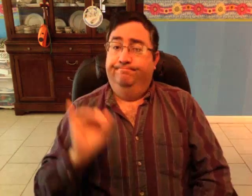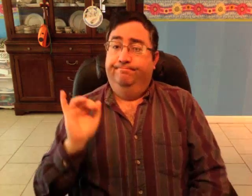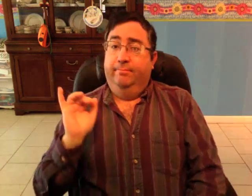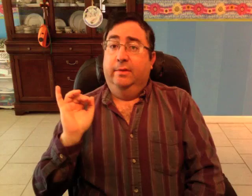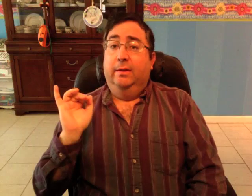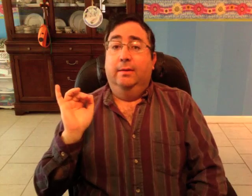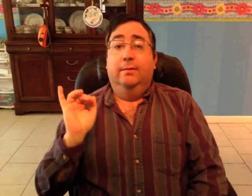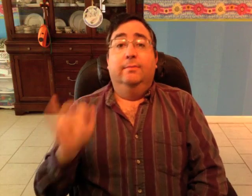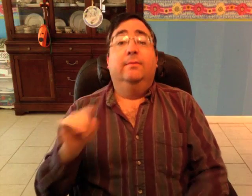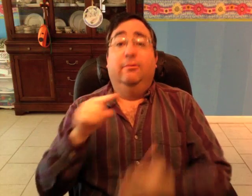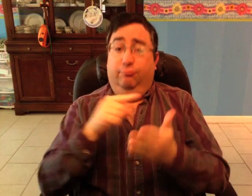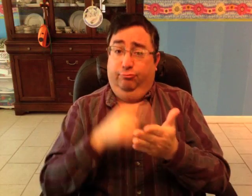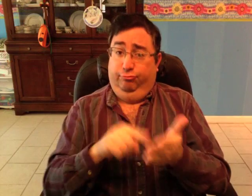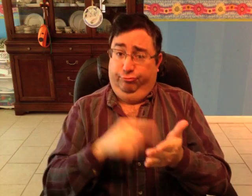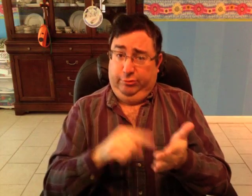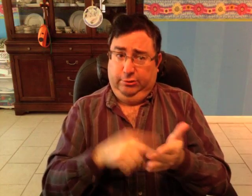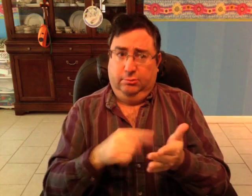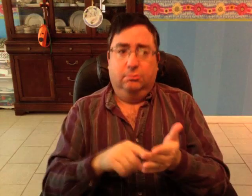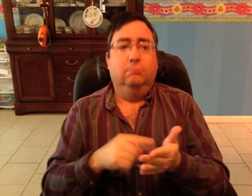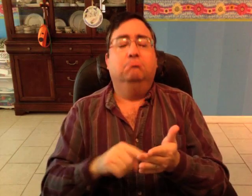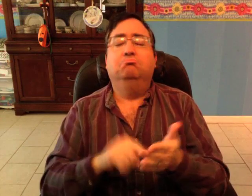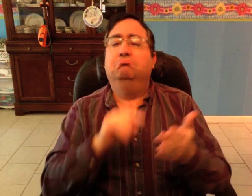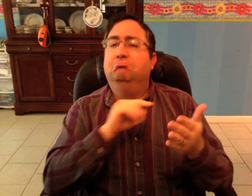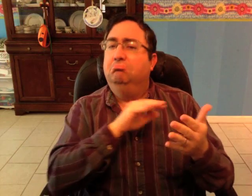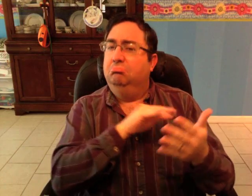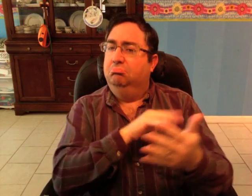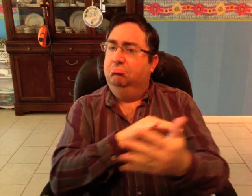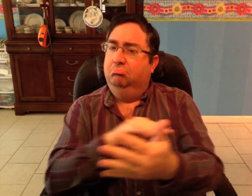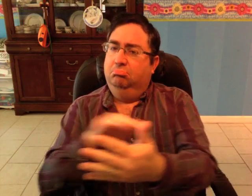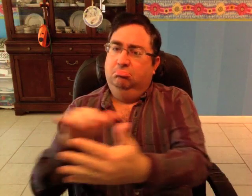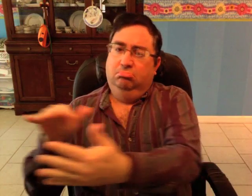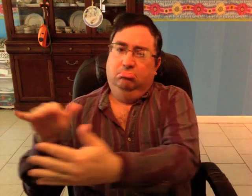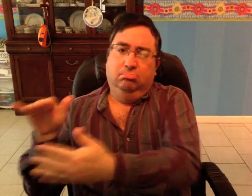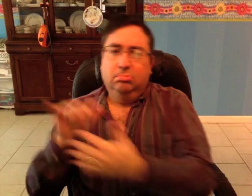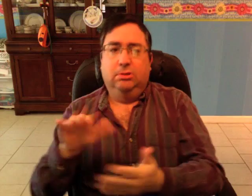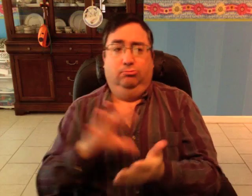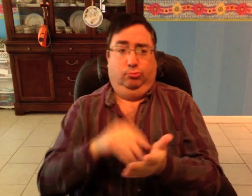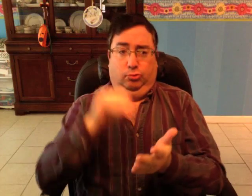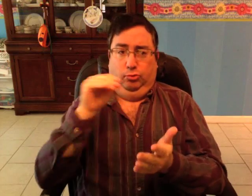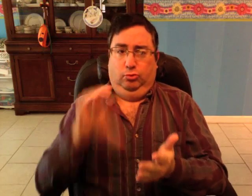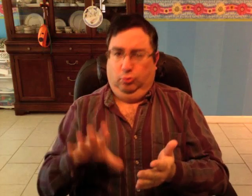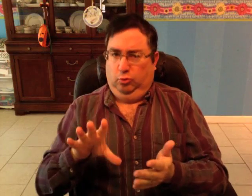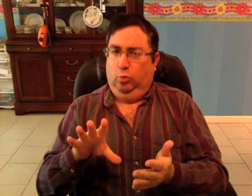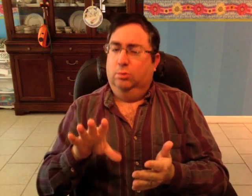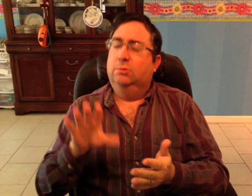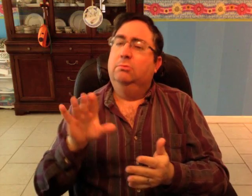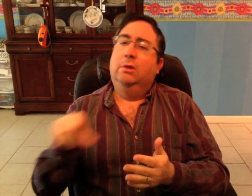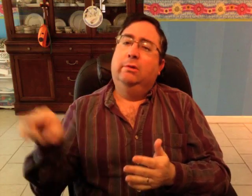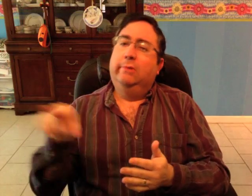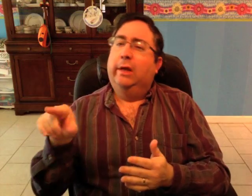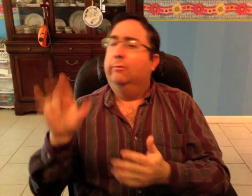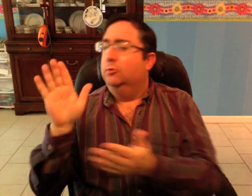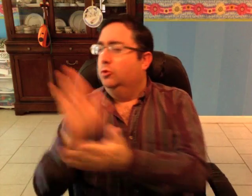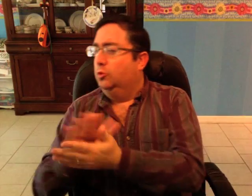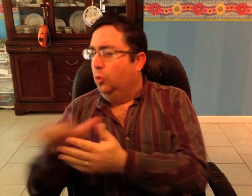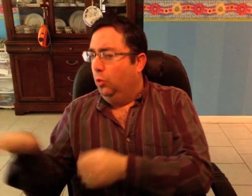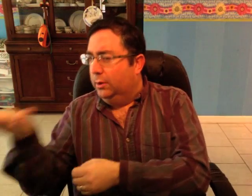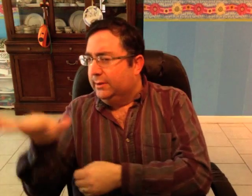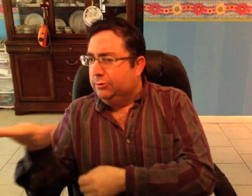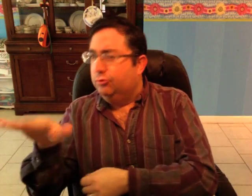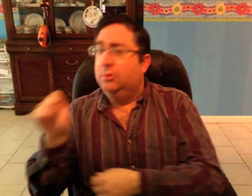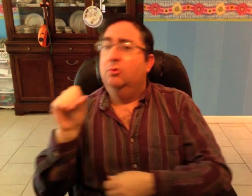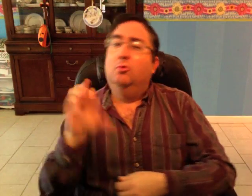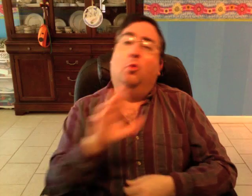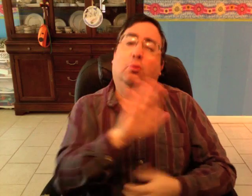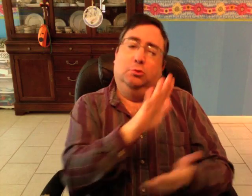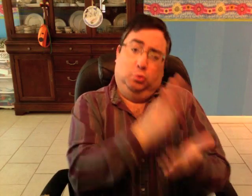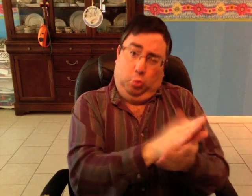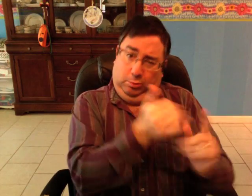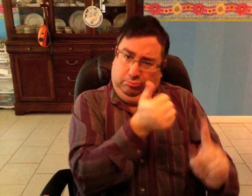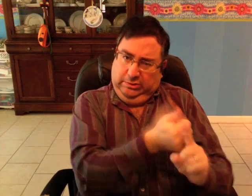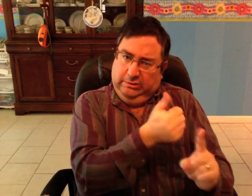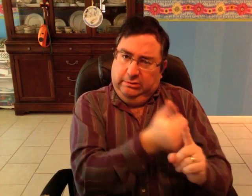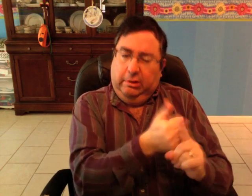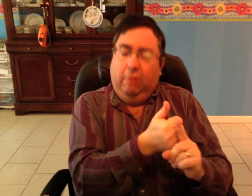In the study, students were identified by their school districts or their schools themselves